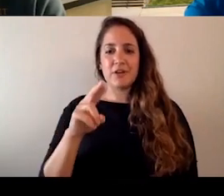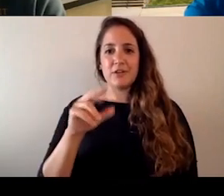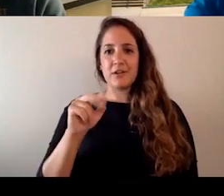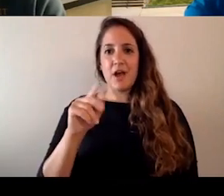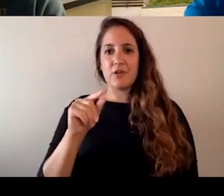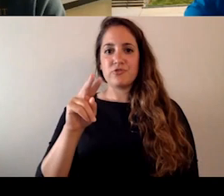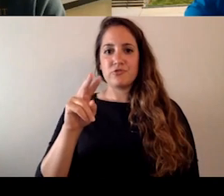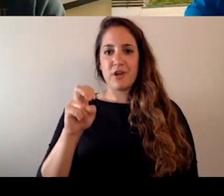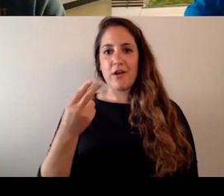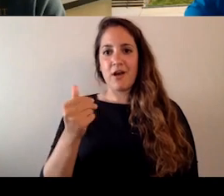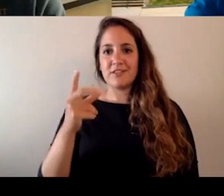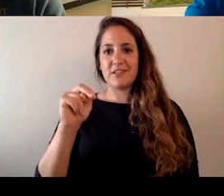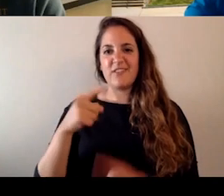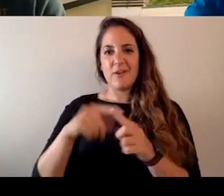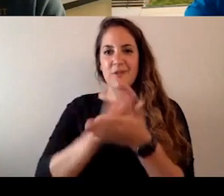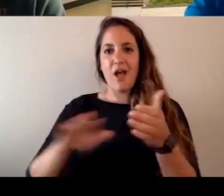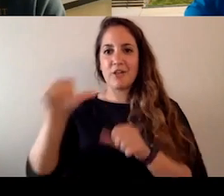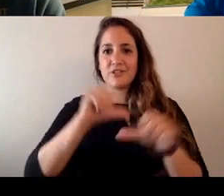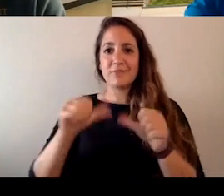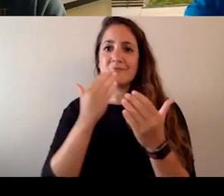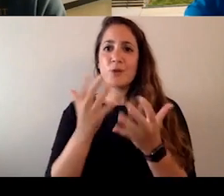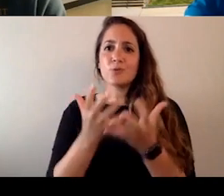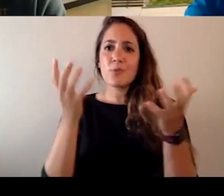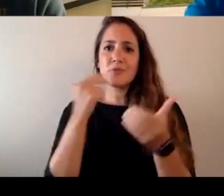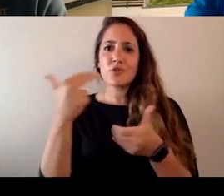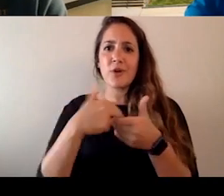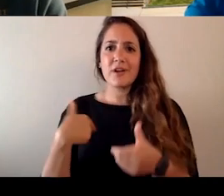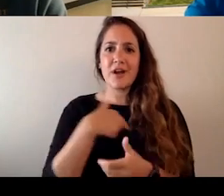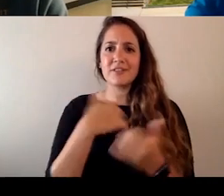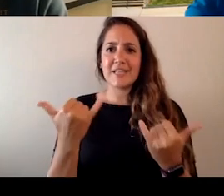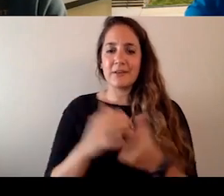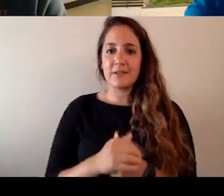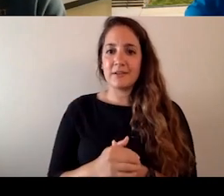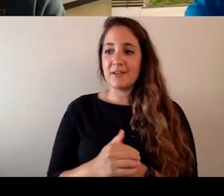Dr. Hudson thank you so much for joining us today. Thank you, Dr. Brown. It is a pleasure to be with you.